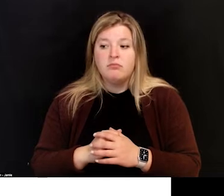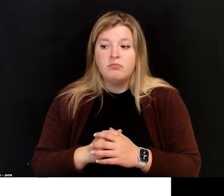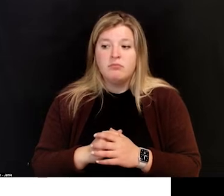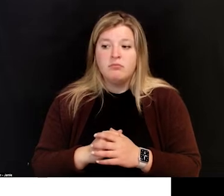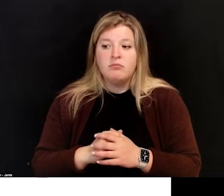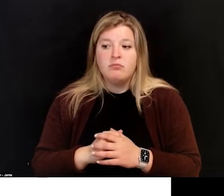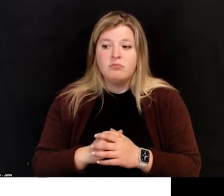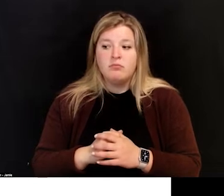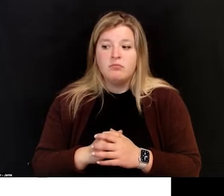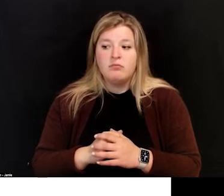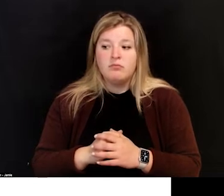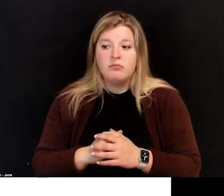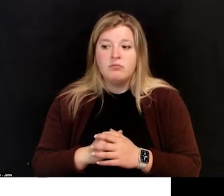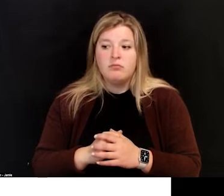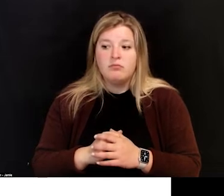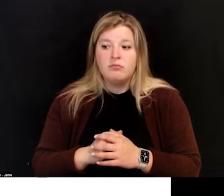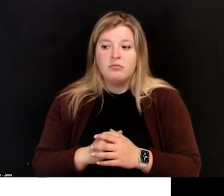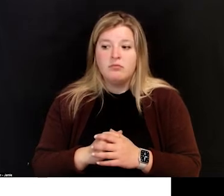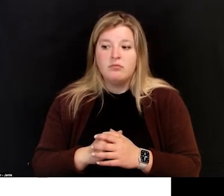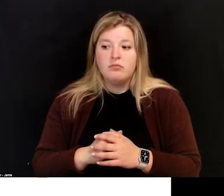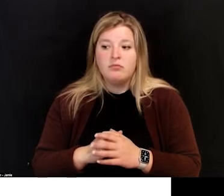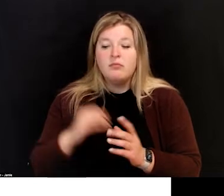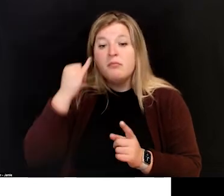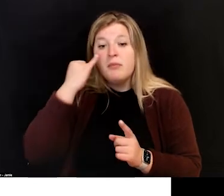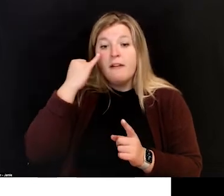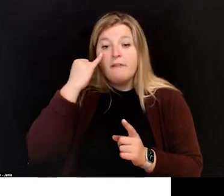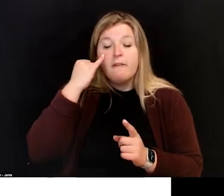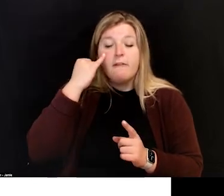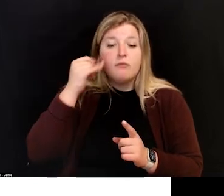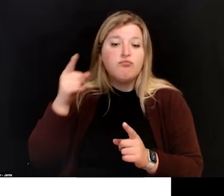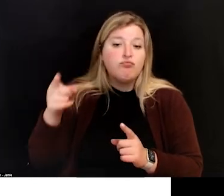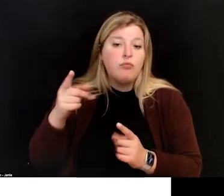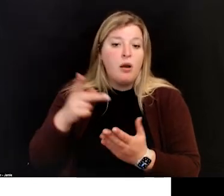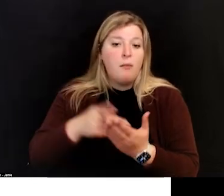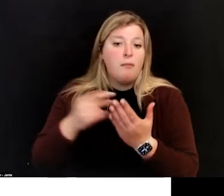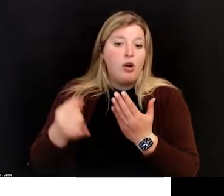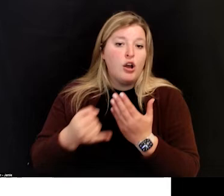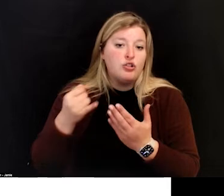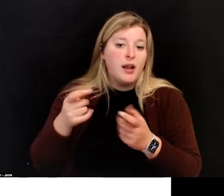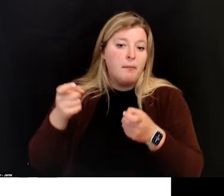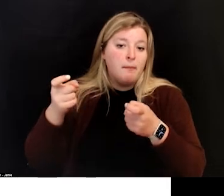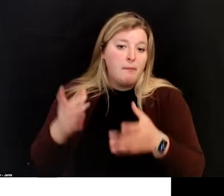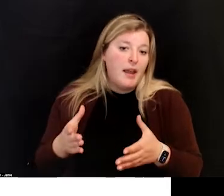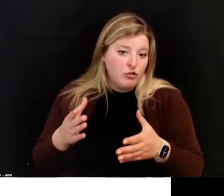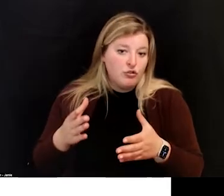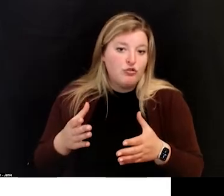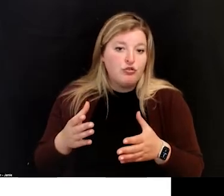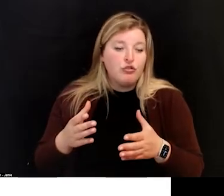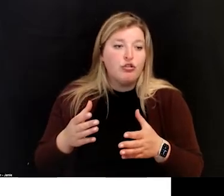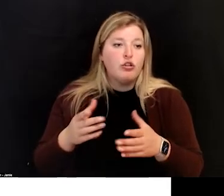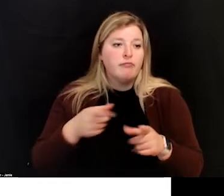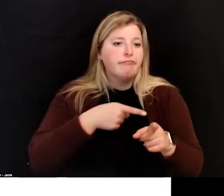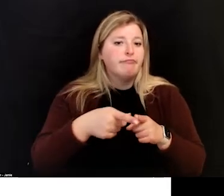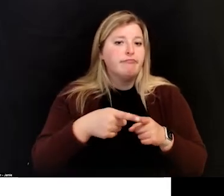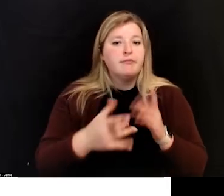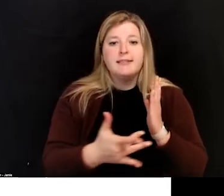"If you were a project manager "or somebody in the general technology realm "and you're not in detail,